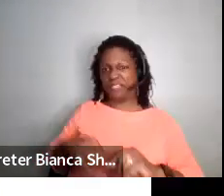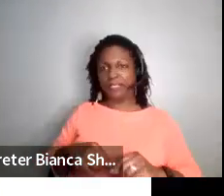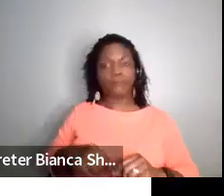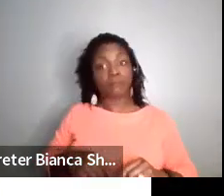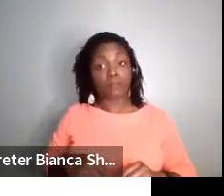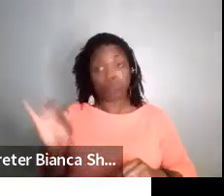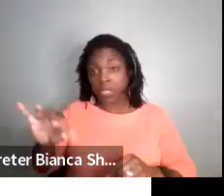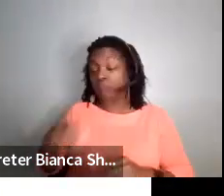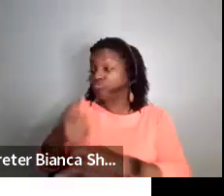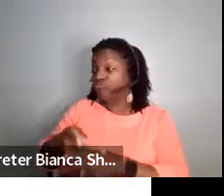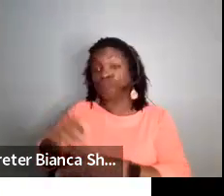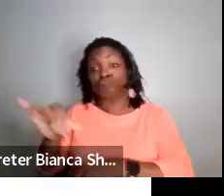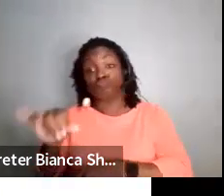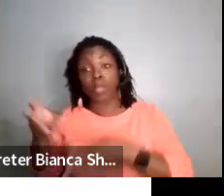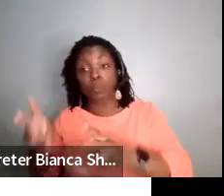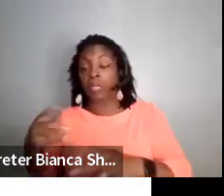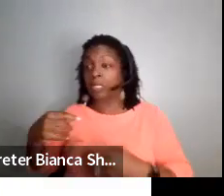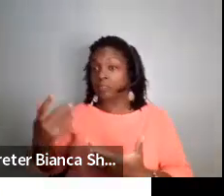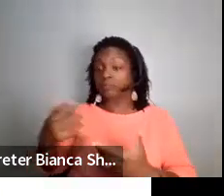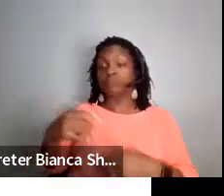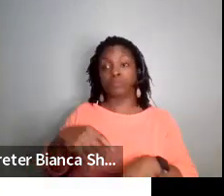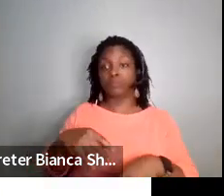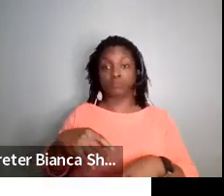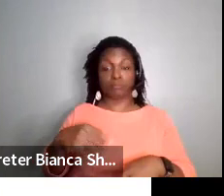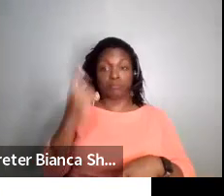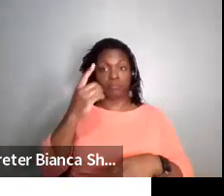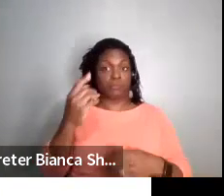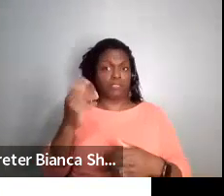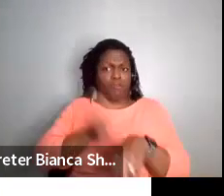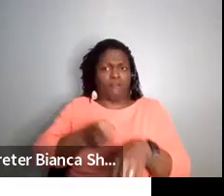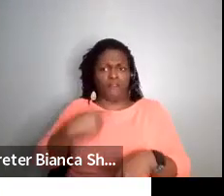So dreaming is very difficult for me to understand that there is anything about her.